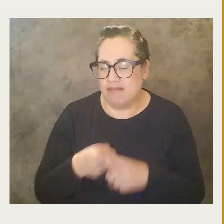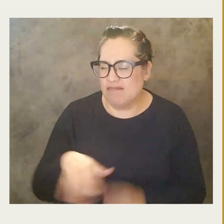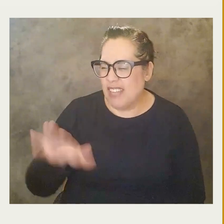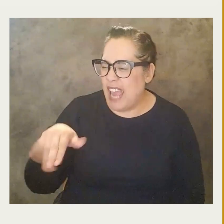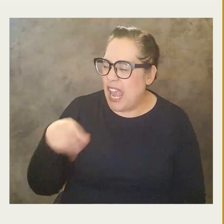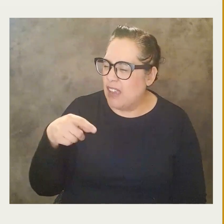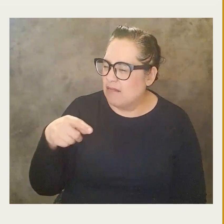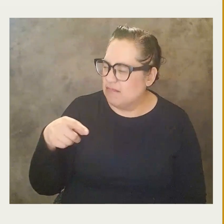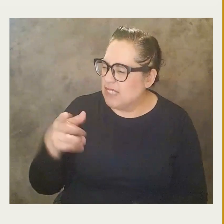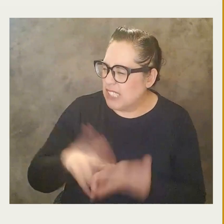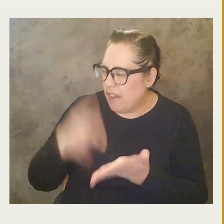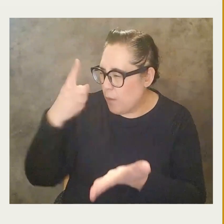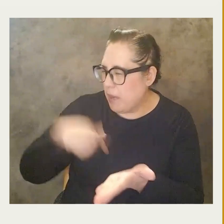Hey, sign this for me.